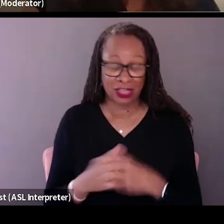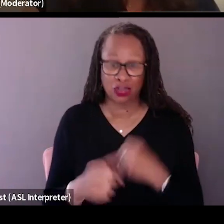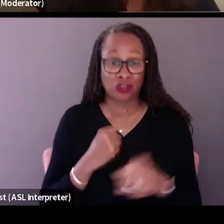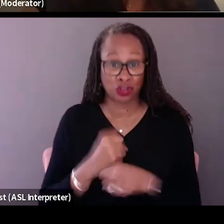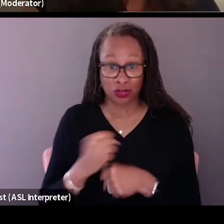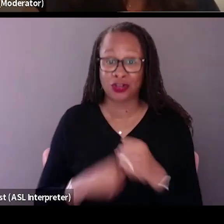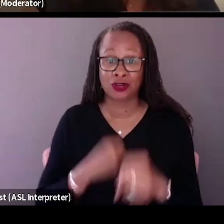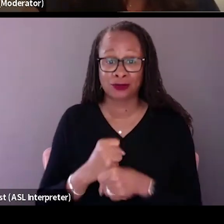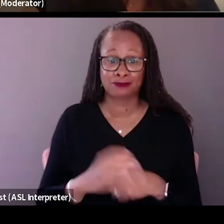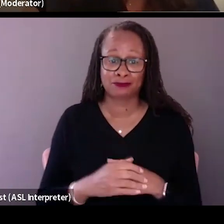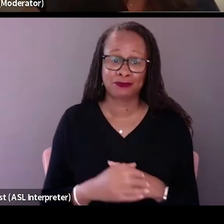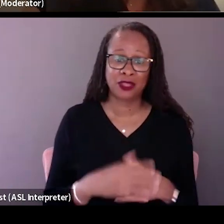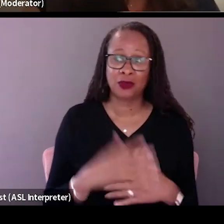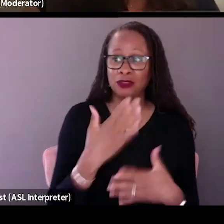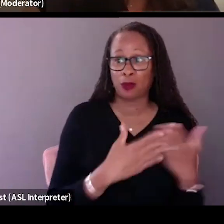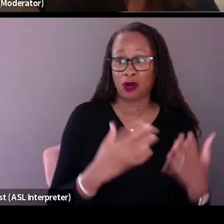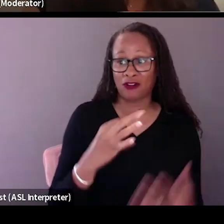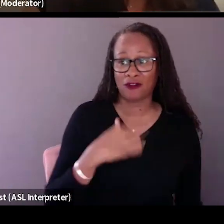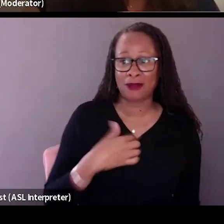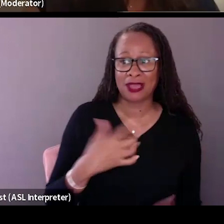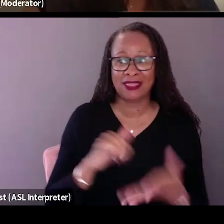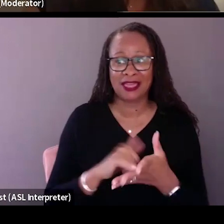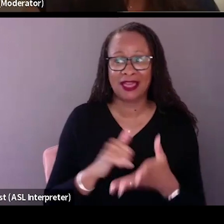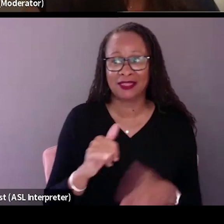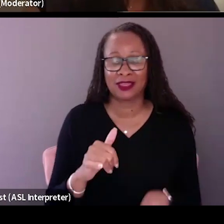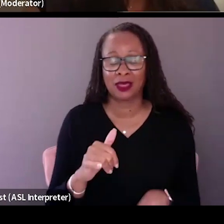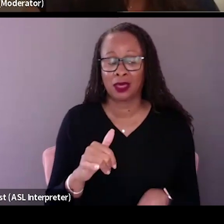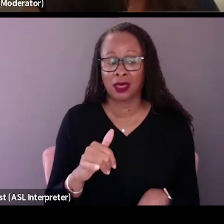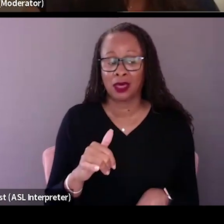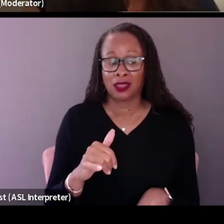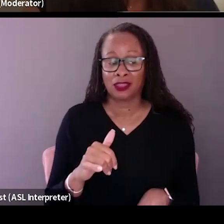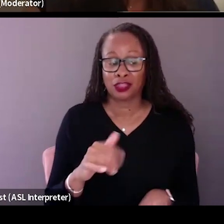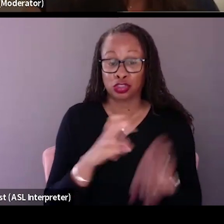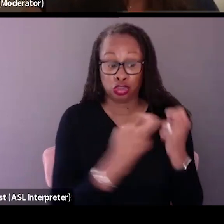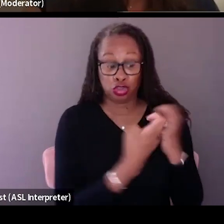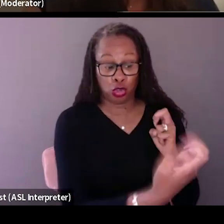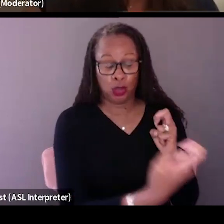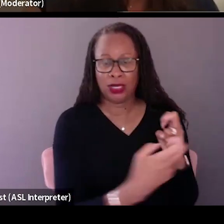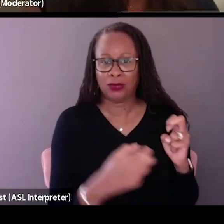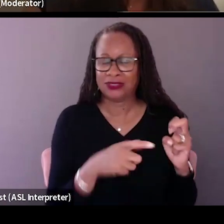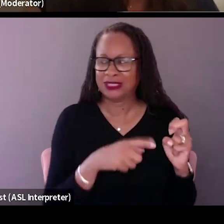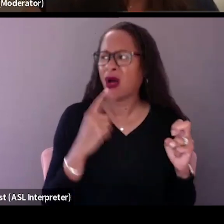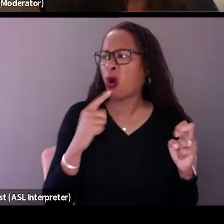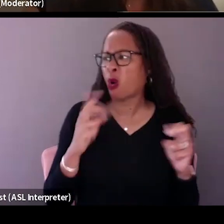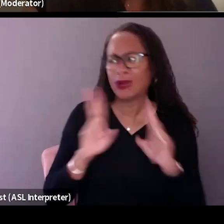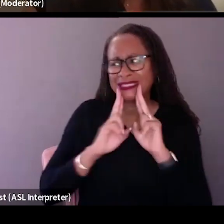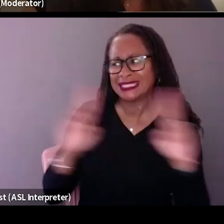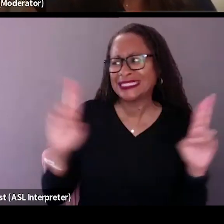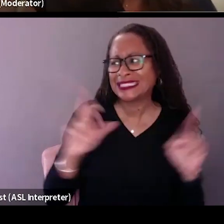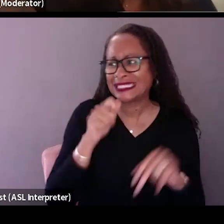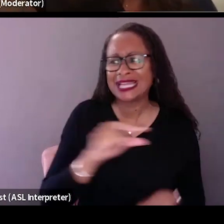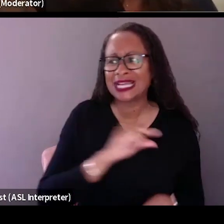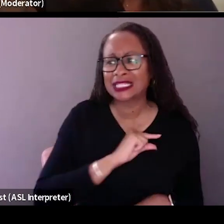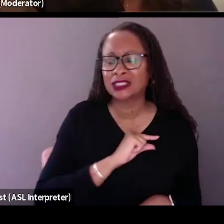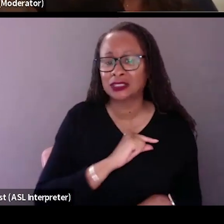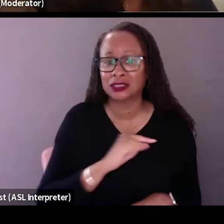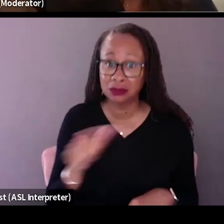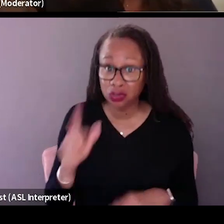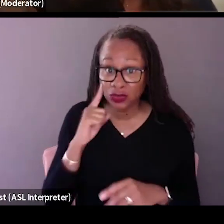that the jury wouldn't find him guilty. Were you guys, did you have that concern as well or no? Oh, definitely.